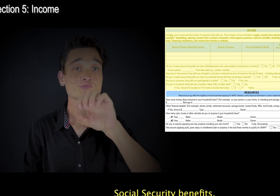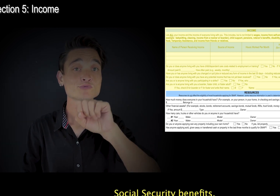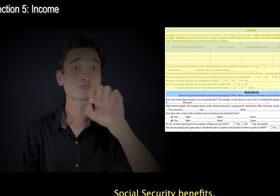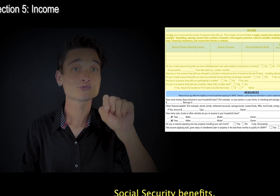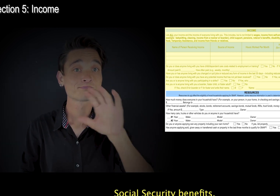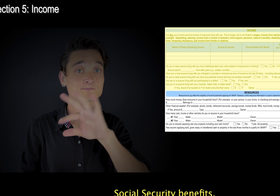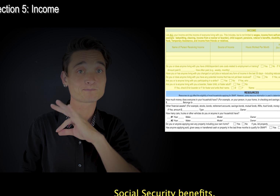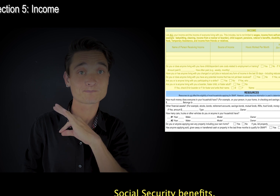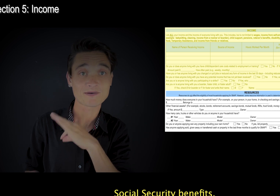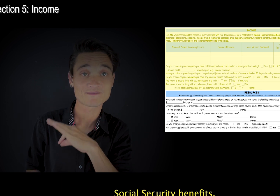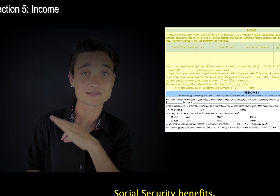Social Security benefits,